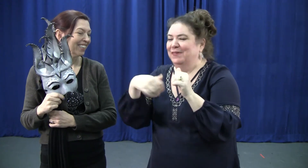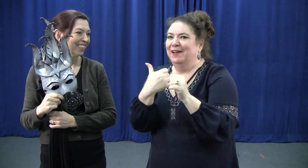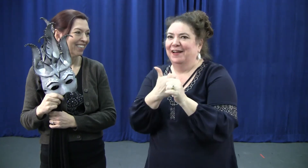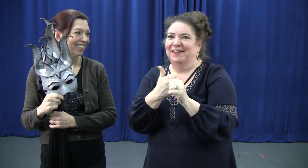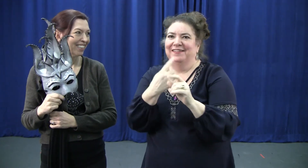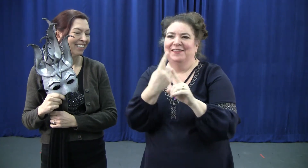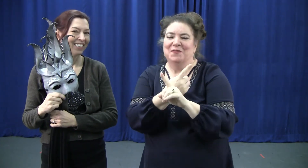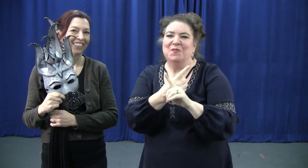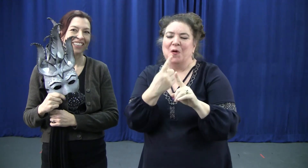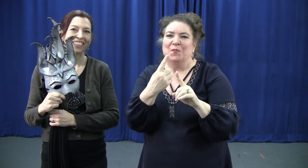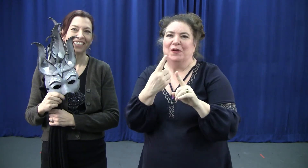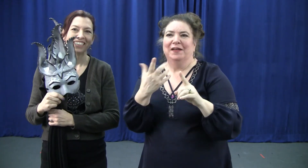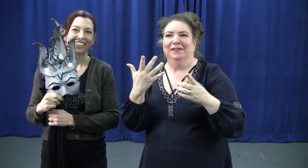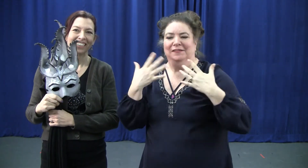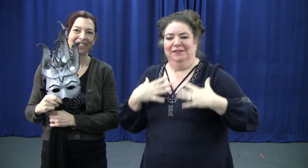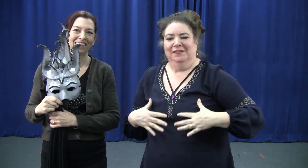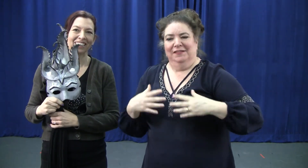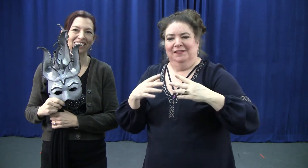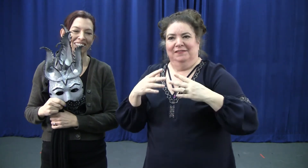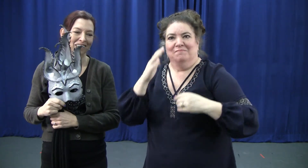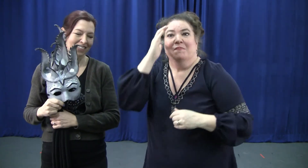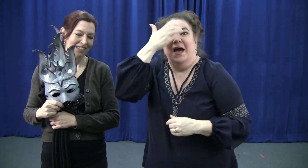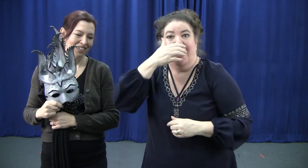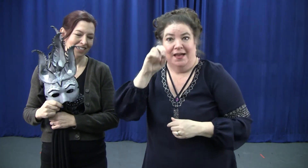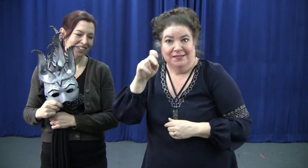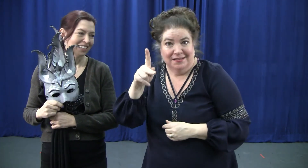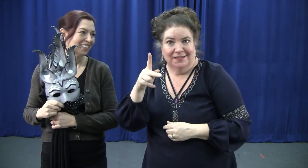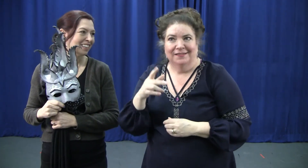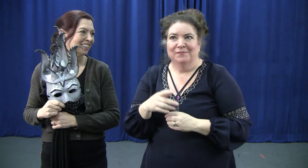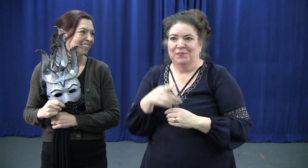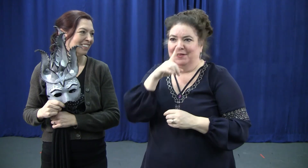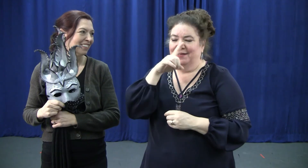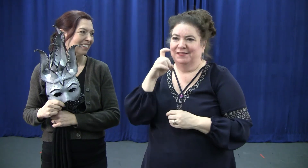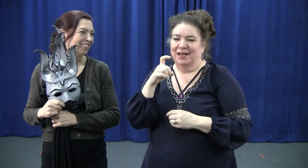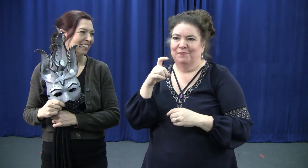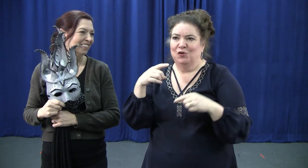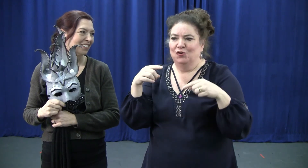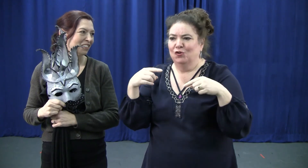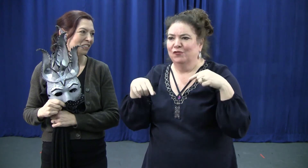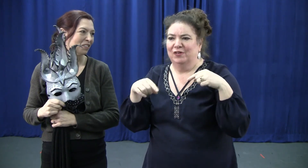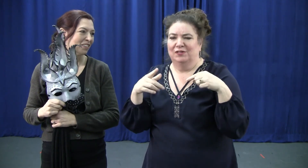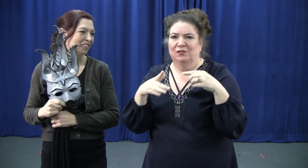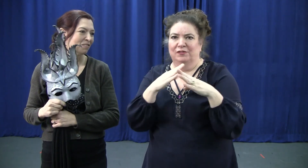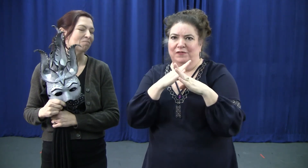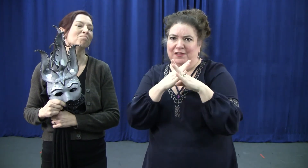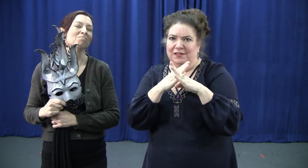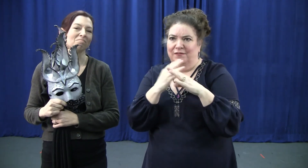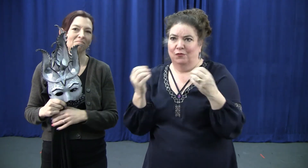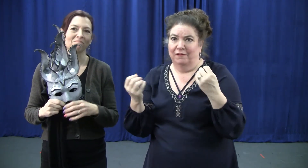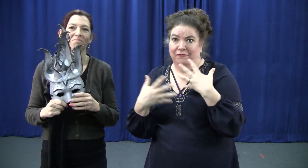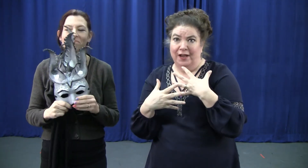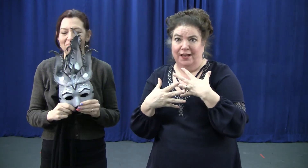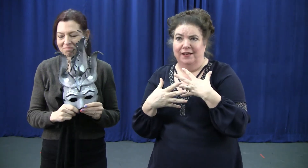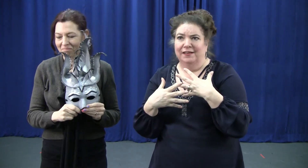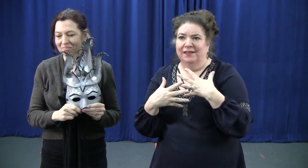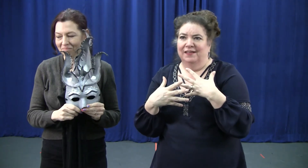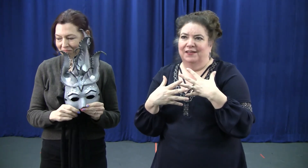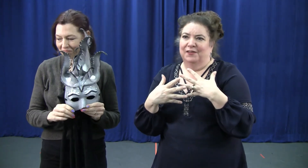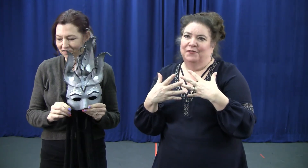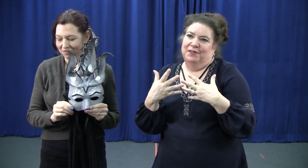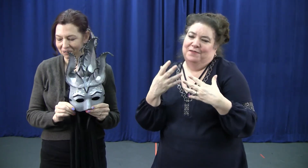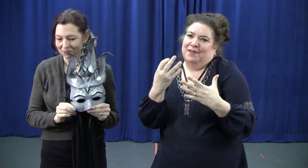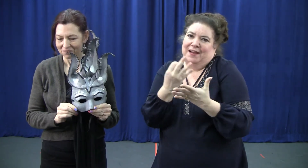behind the appropriate "mask" because I'm nervous or defensive or afraid. When the fact